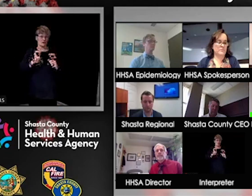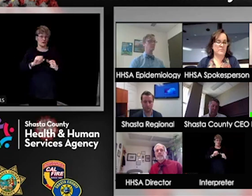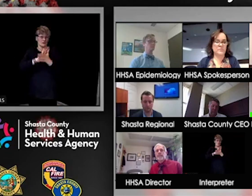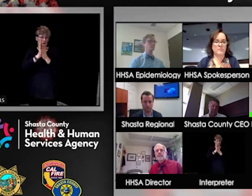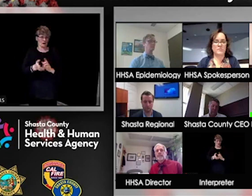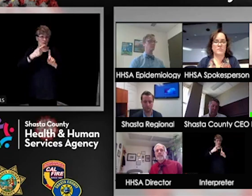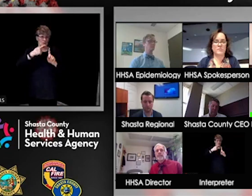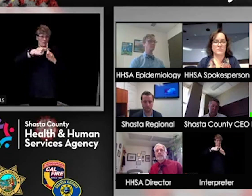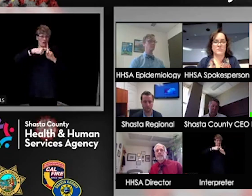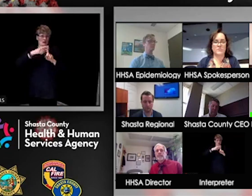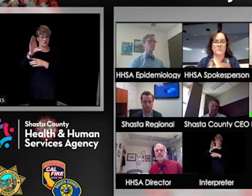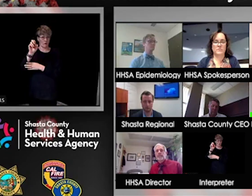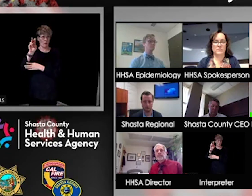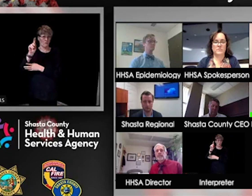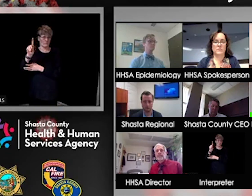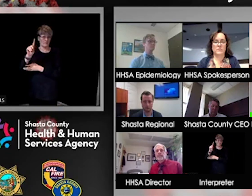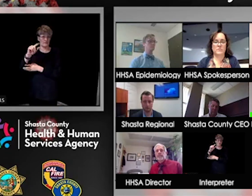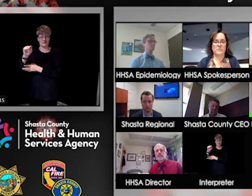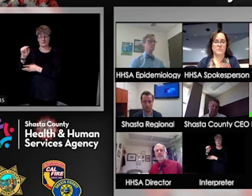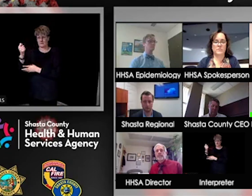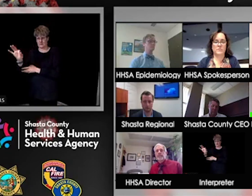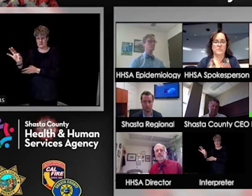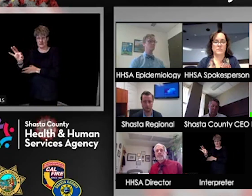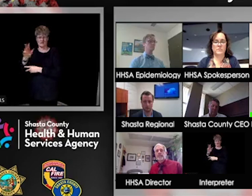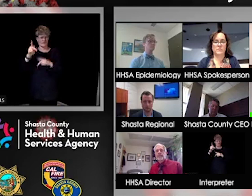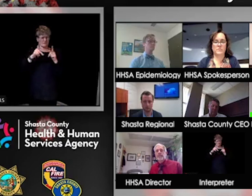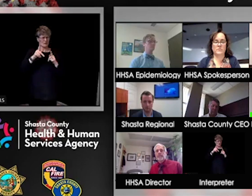for example, who work in congregate settings are going to need to be particularly careful